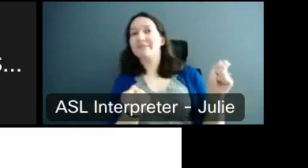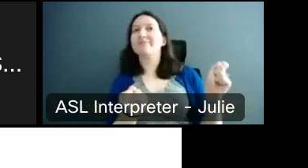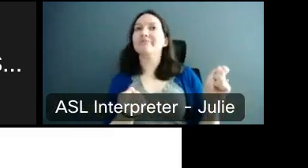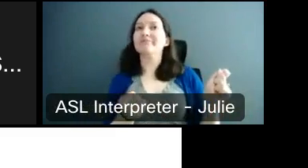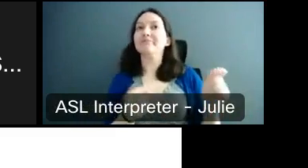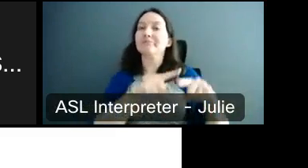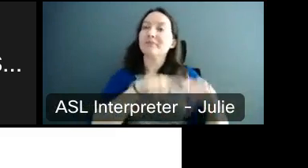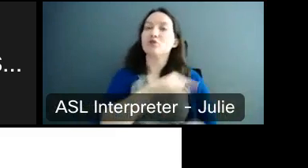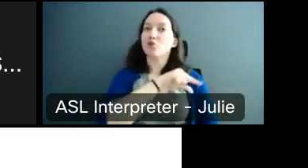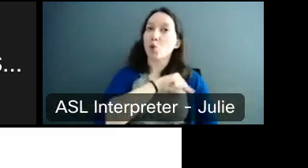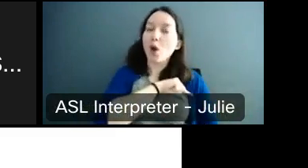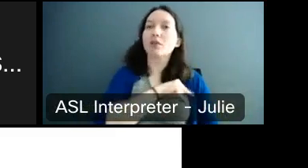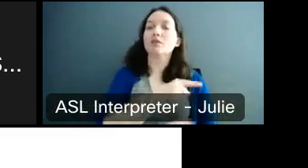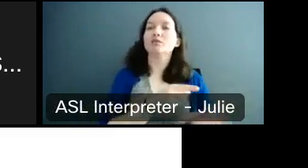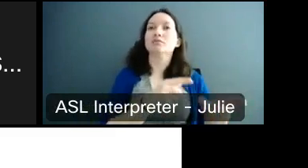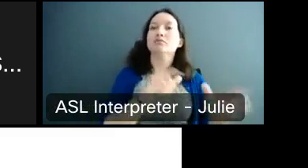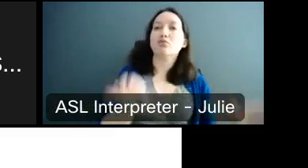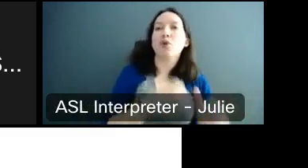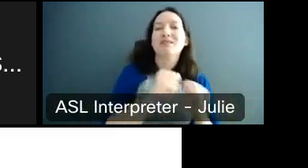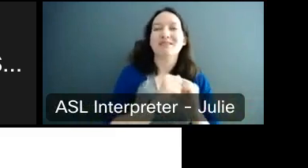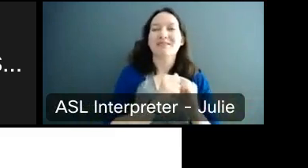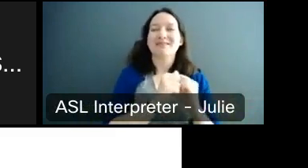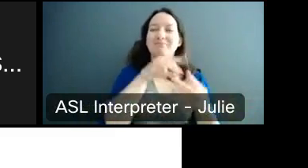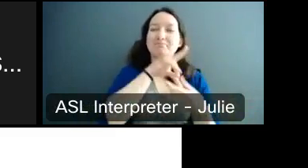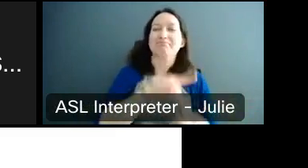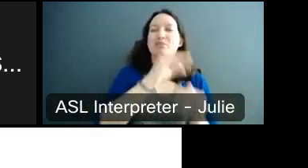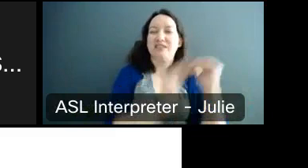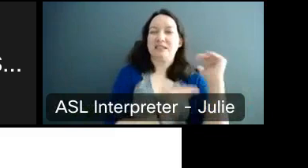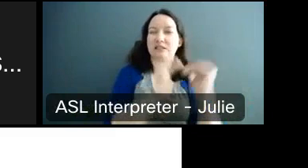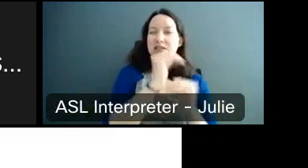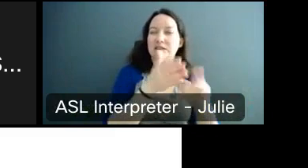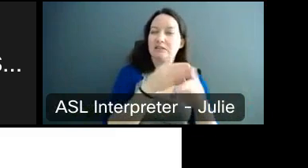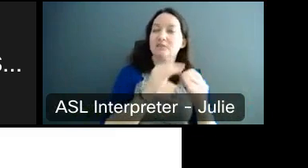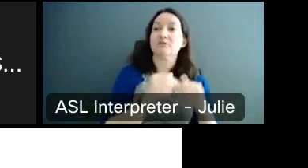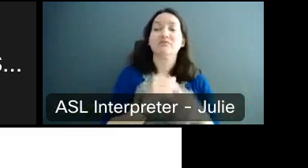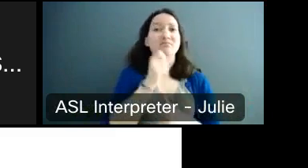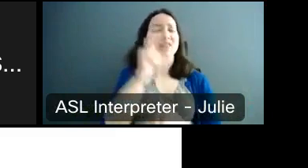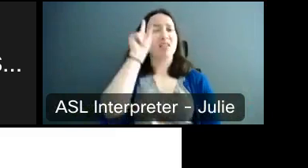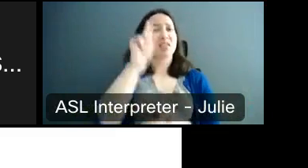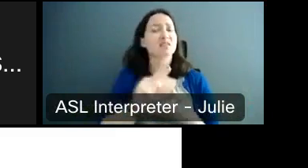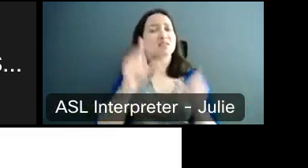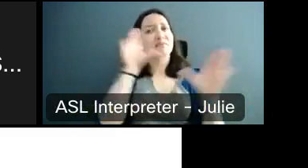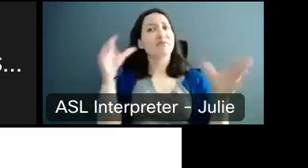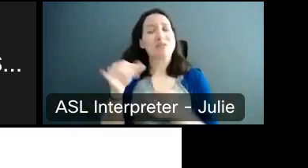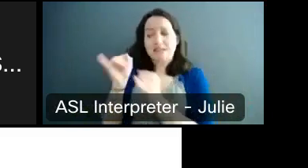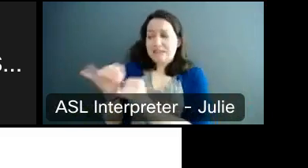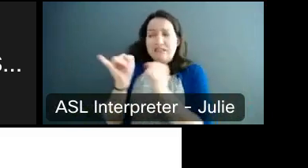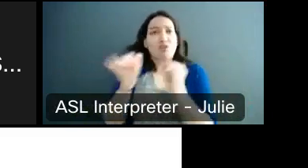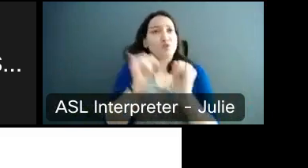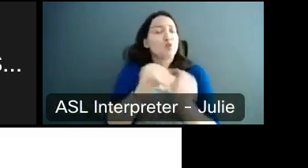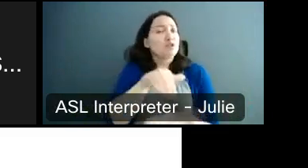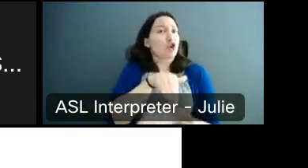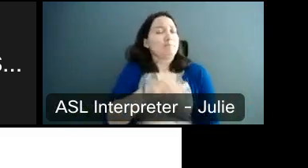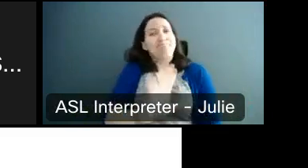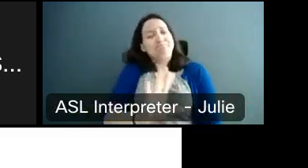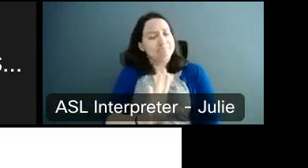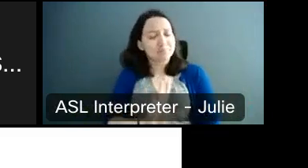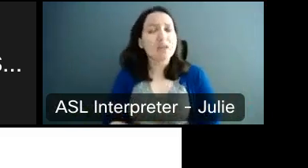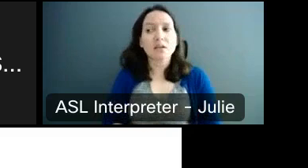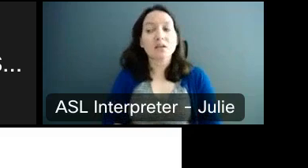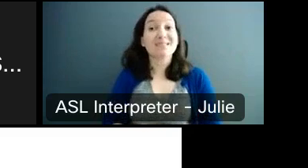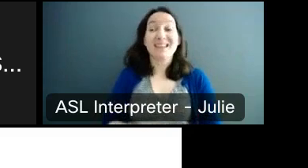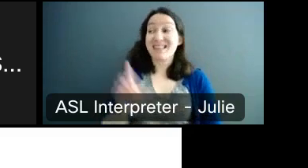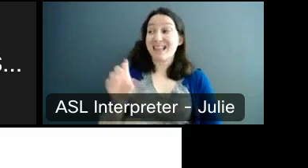Quality performance at the facility level. There is not as much focus on kind of individual provider level quality because the sample size is relatively small.